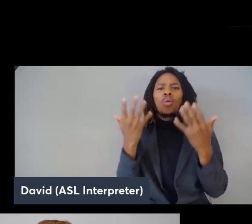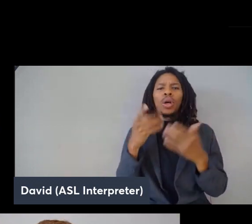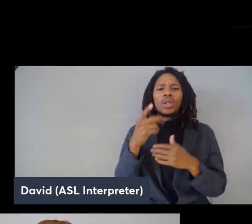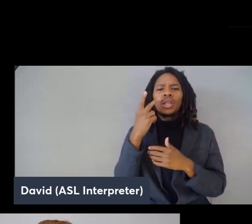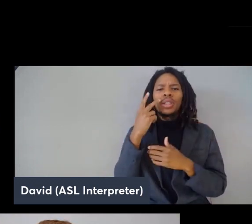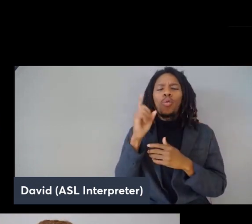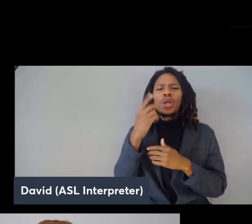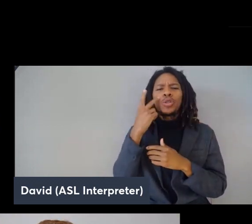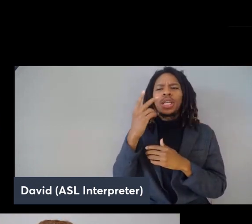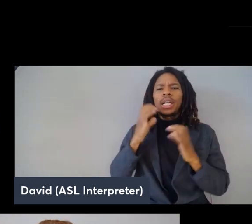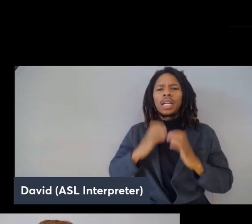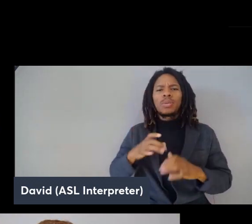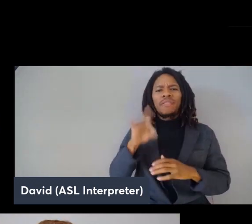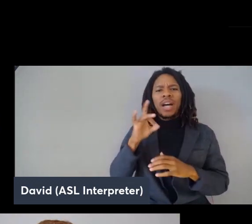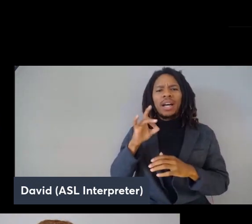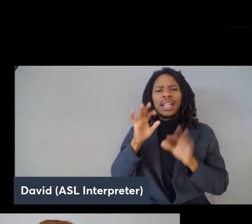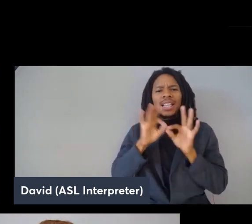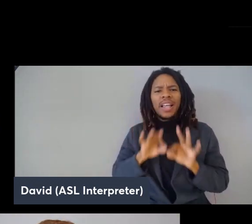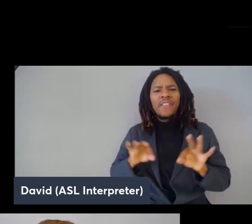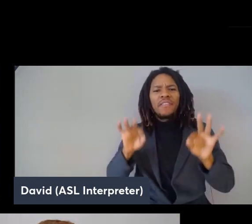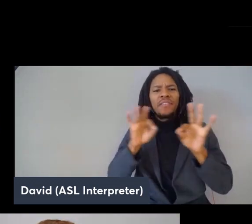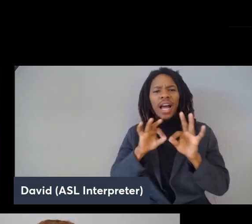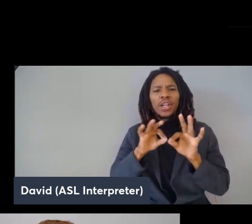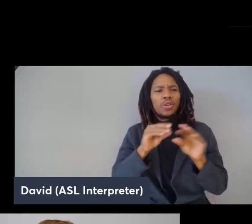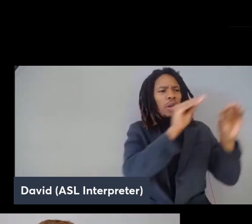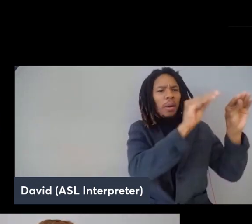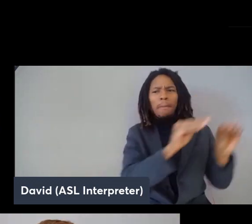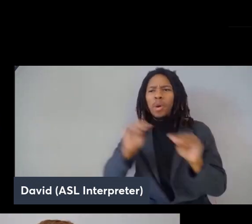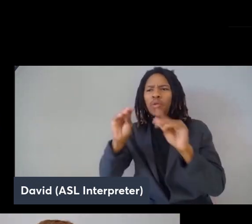in having the data moved out of legacy systems and into AWS?